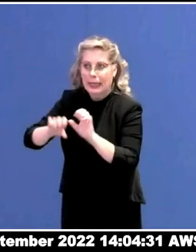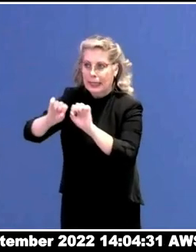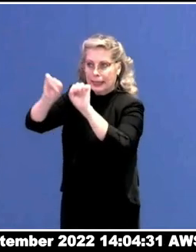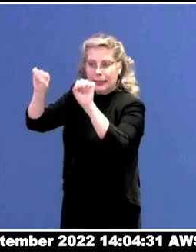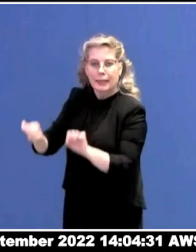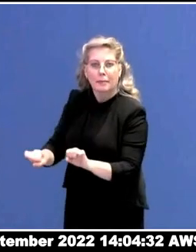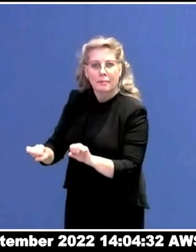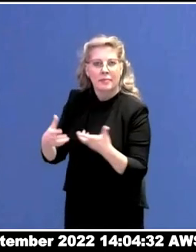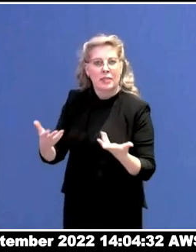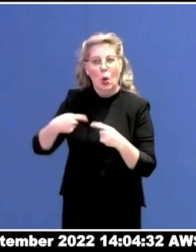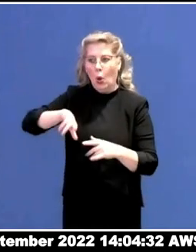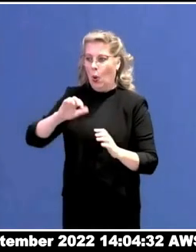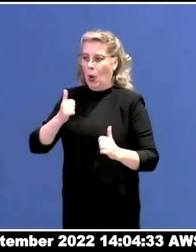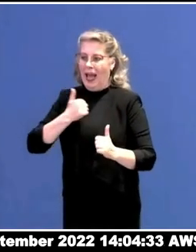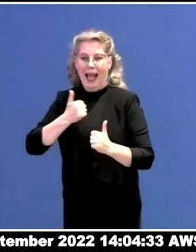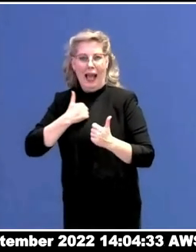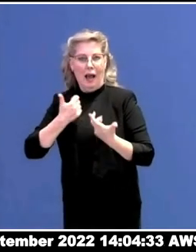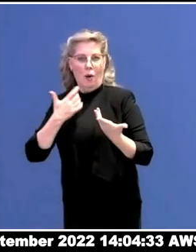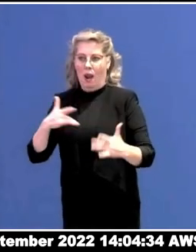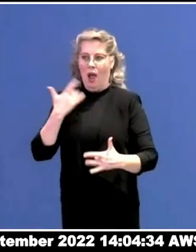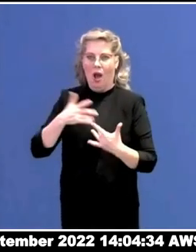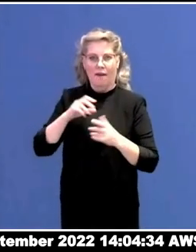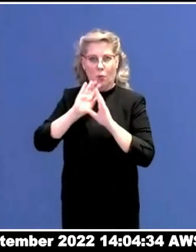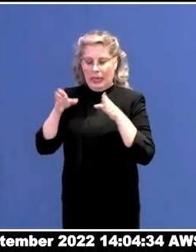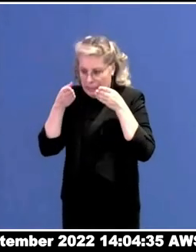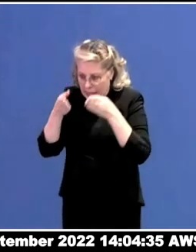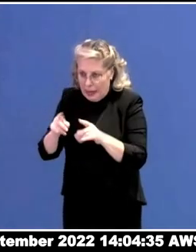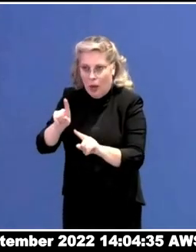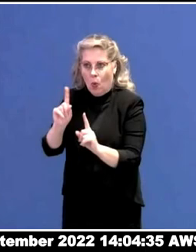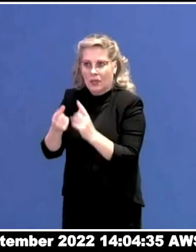must end. Otherwise we are just going to be keep repeating the cycle for decades to come.